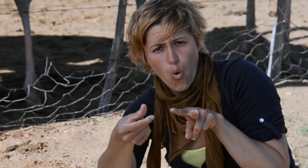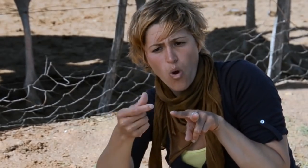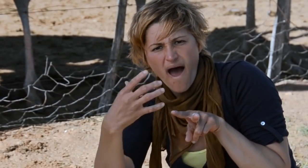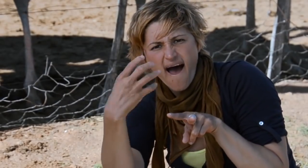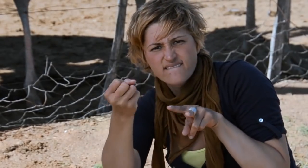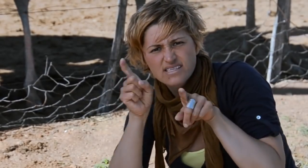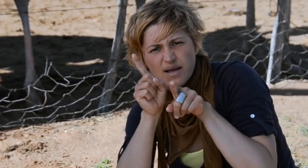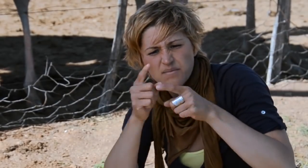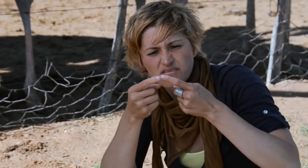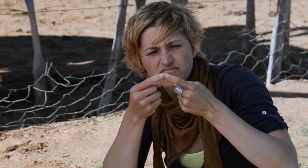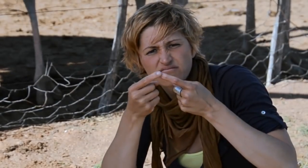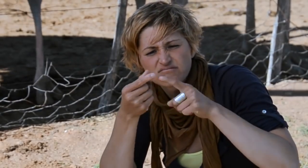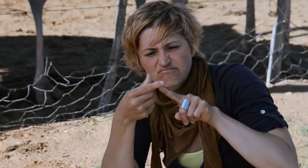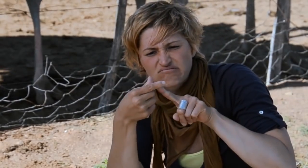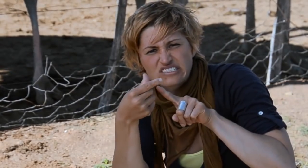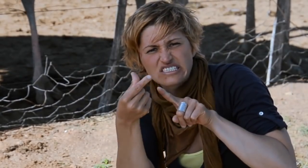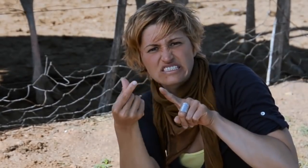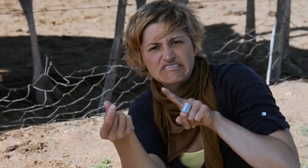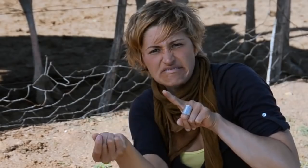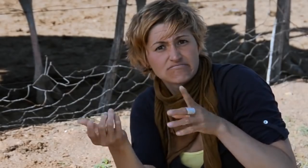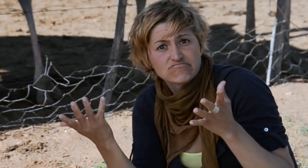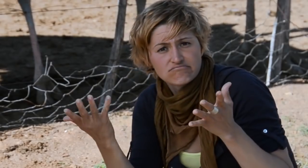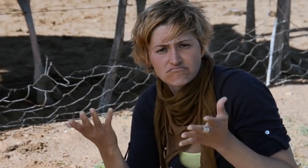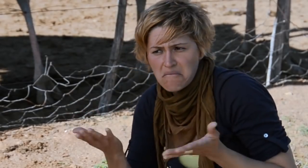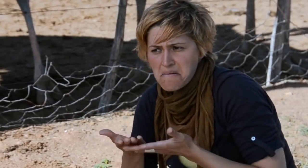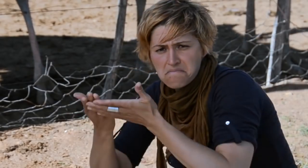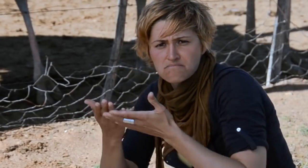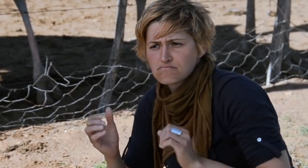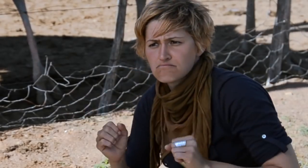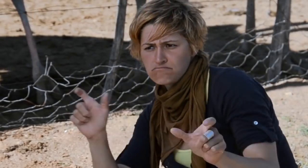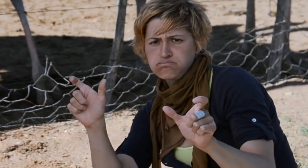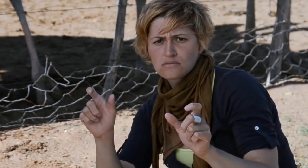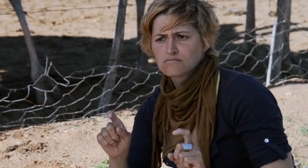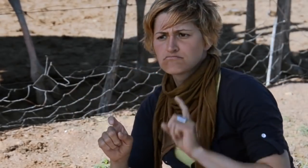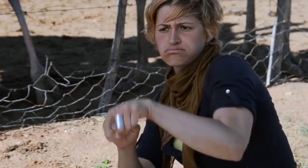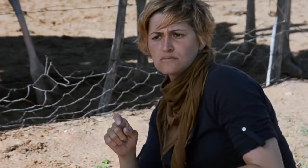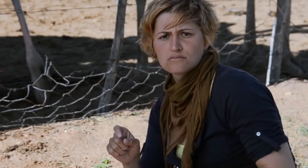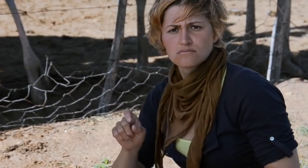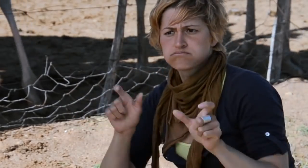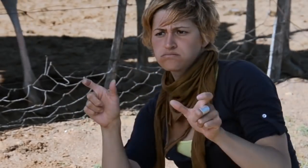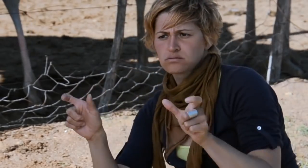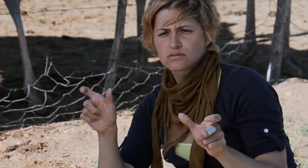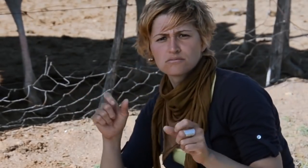The larger toe with the nail help them defend themselves.